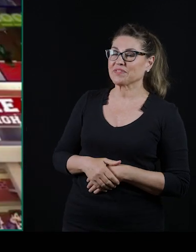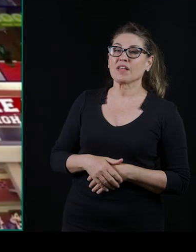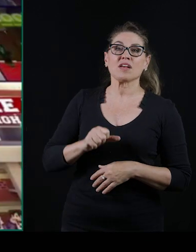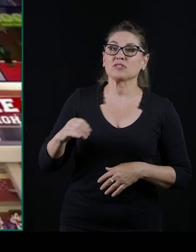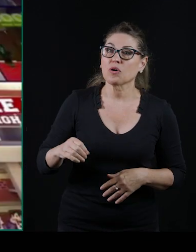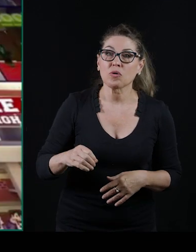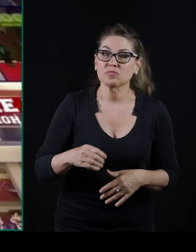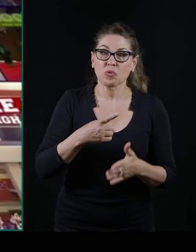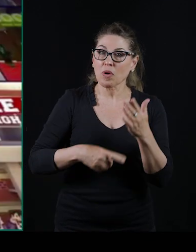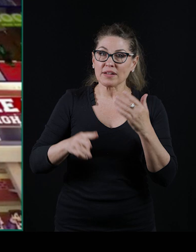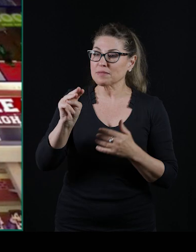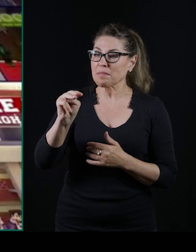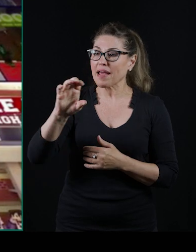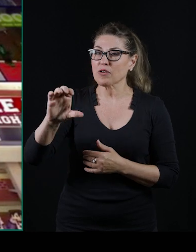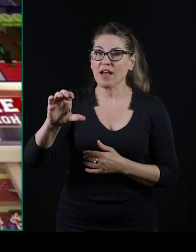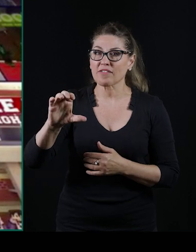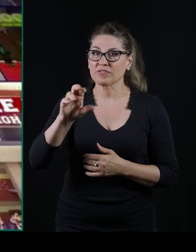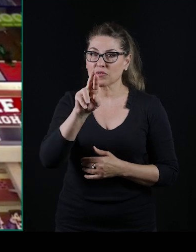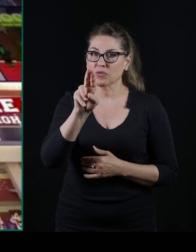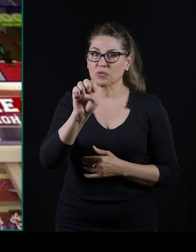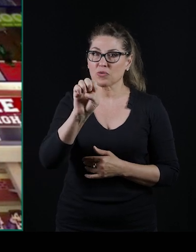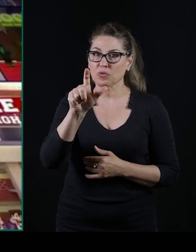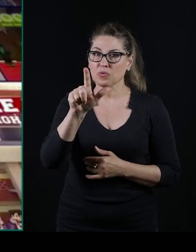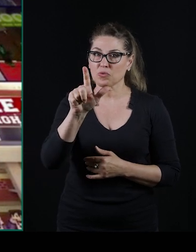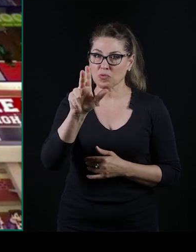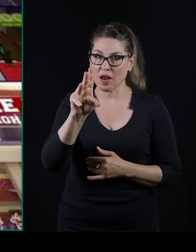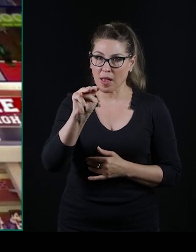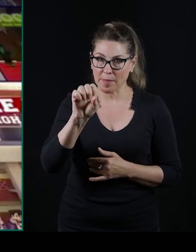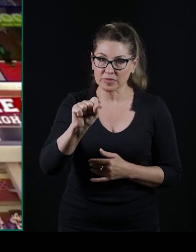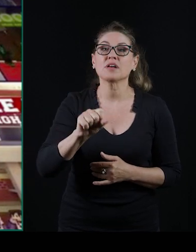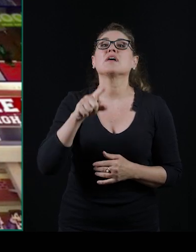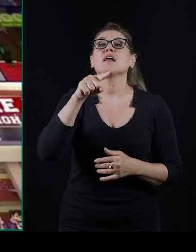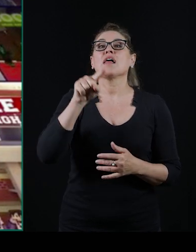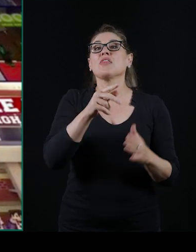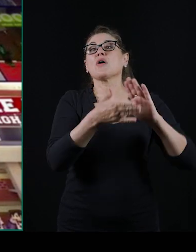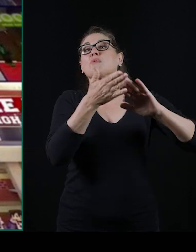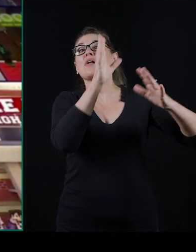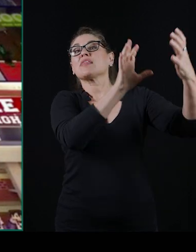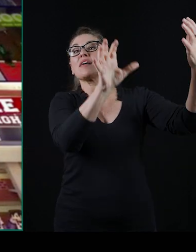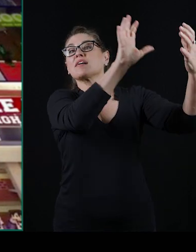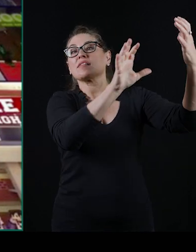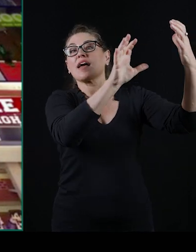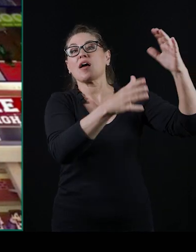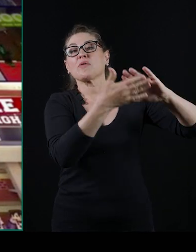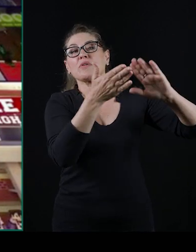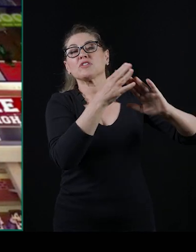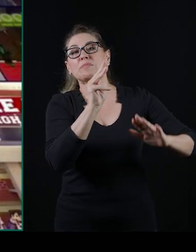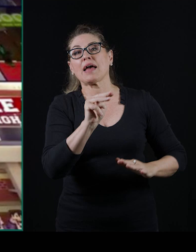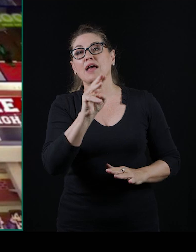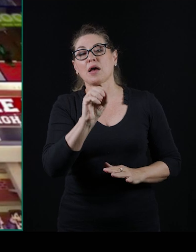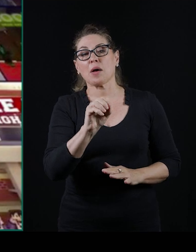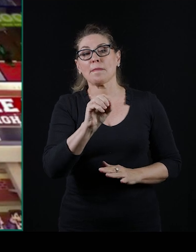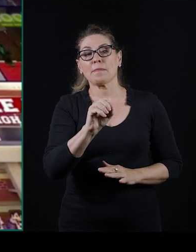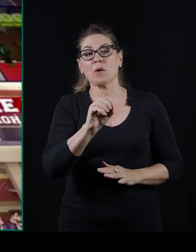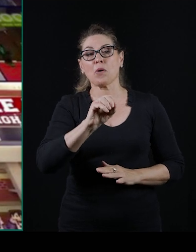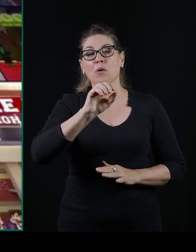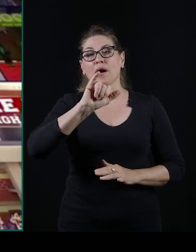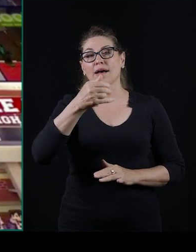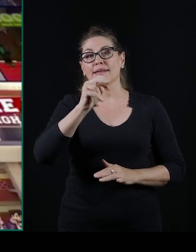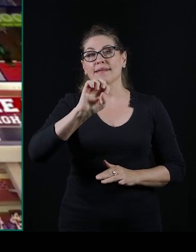So what is Minecraft Realms? Realms are Minecraft servers that are running the cloud and managed entirely by Mojang. The realm service was built